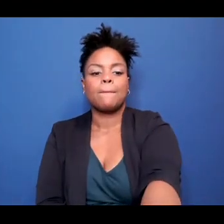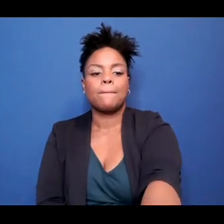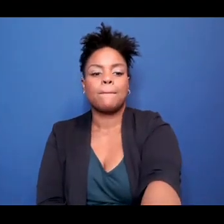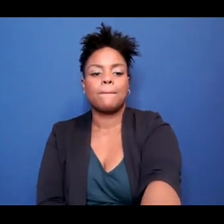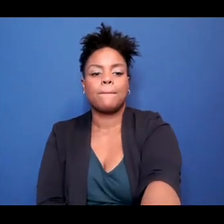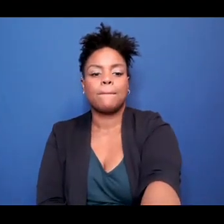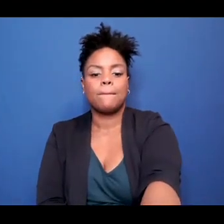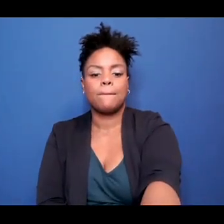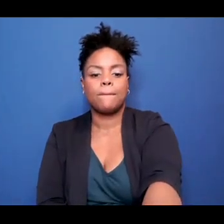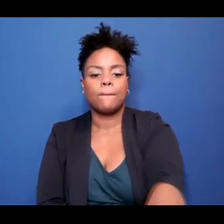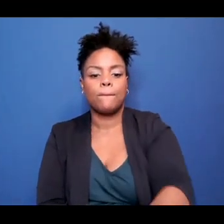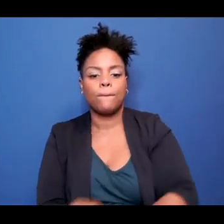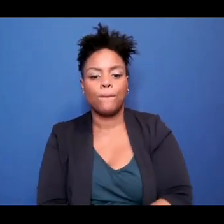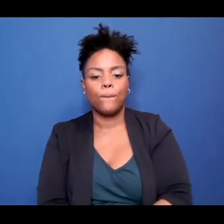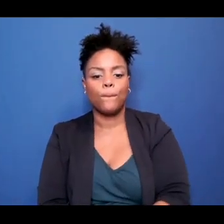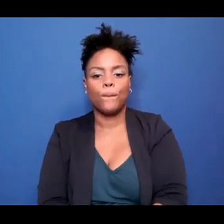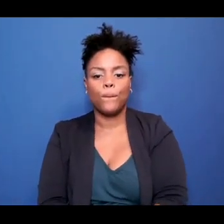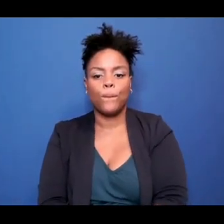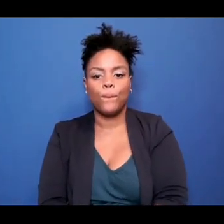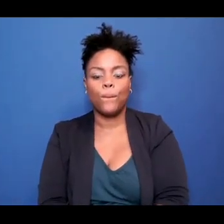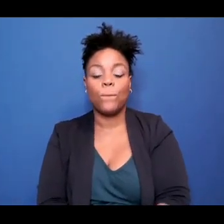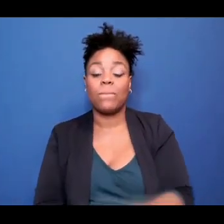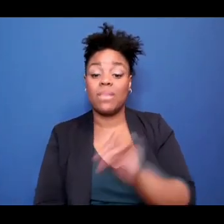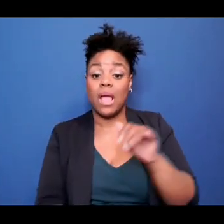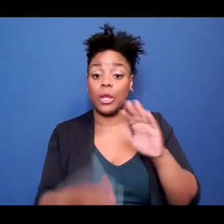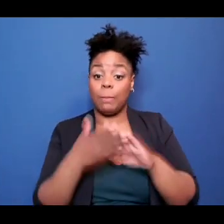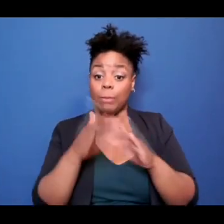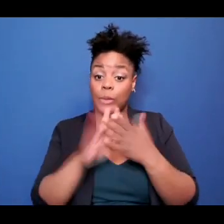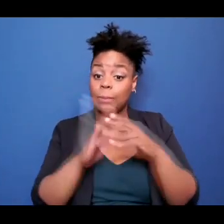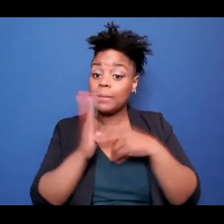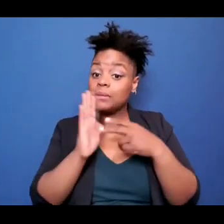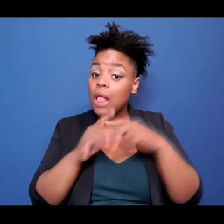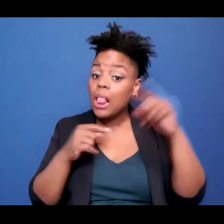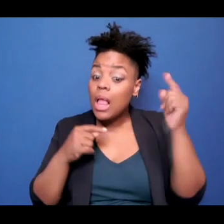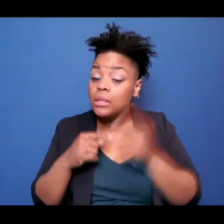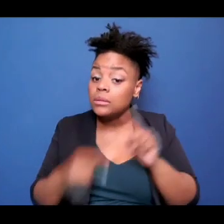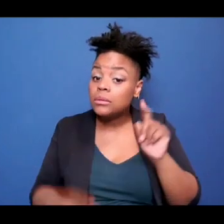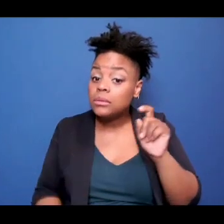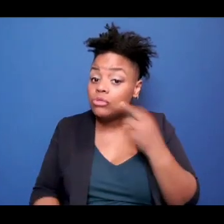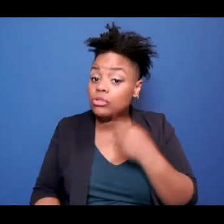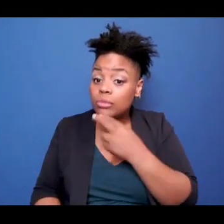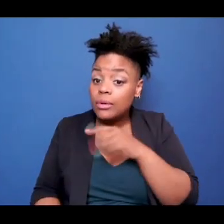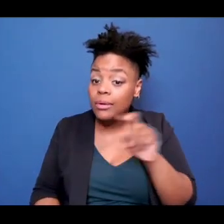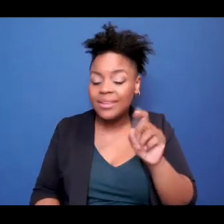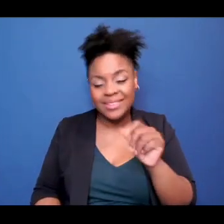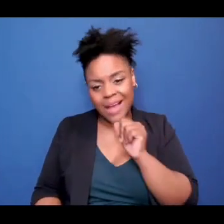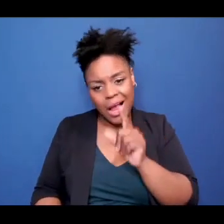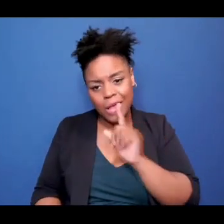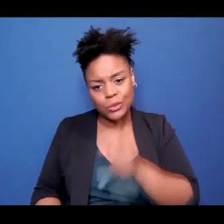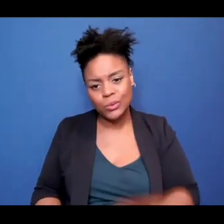DENSITIES, THE FASTER THE FAST FOOD DENSITIES THIS THOSE COMMUNITIES WERE DEALING WITH WASN'T NECESSARILY LESSEN HE HAD